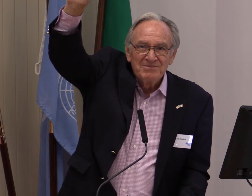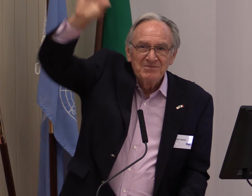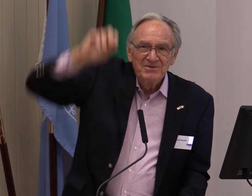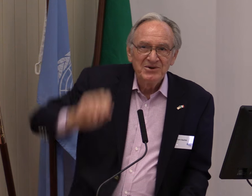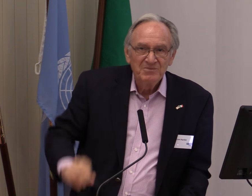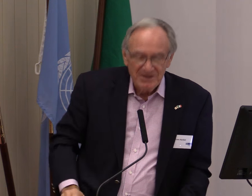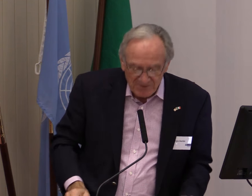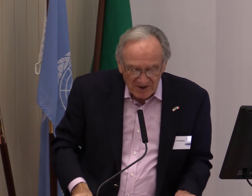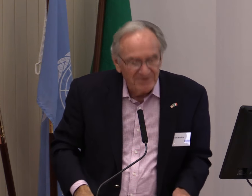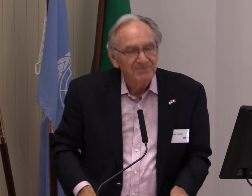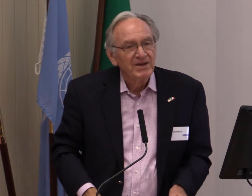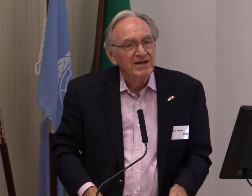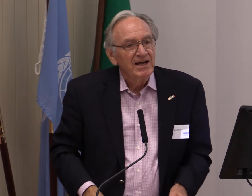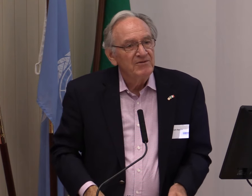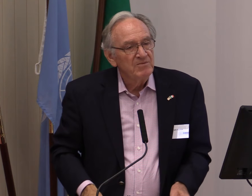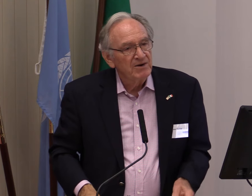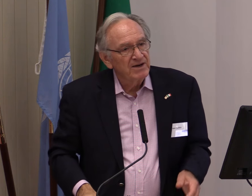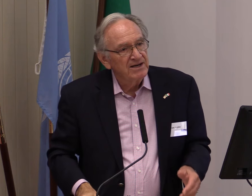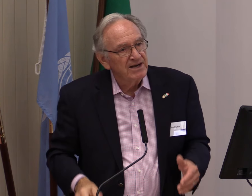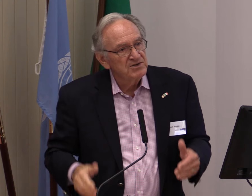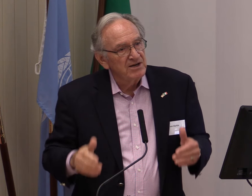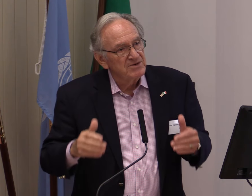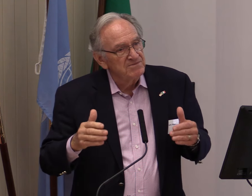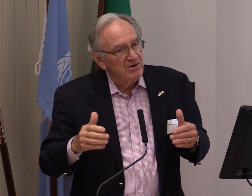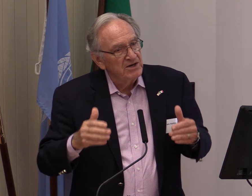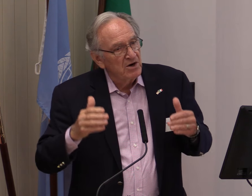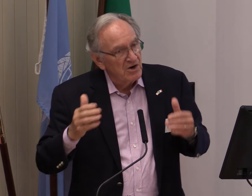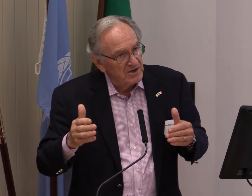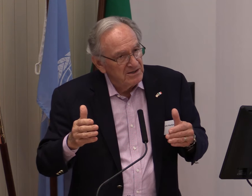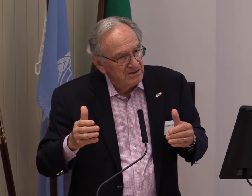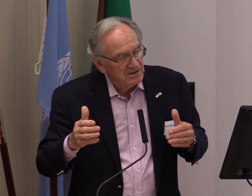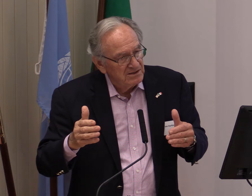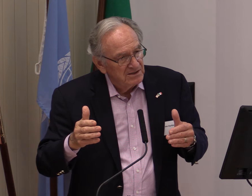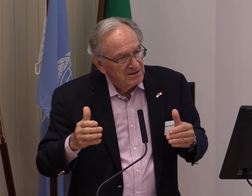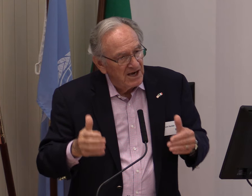a member of the European Parliament and you might recognise her, her name is Marian Harkin,